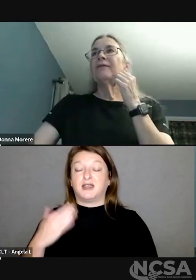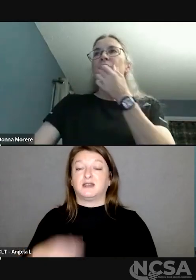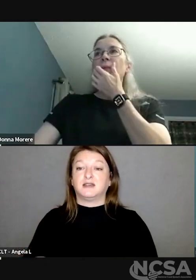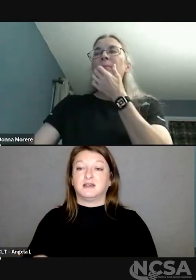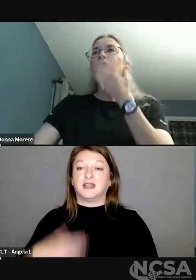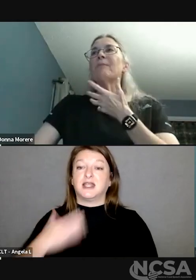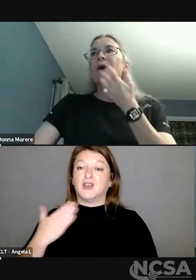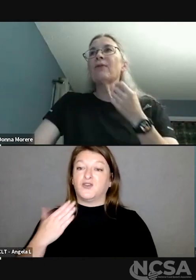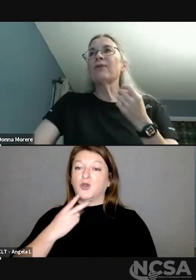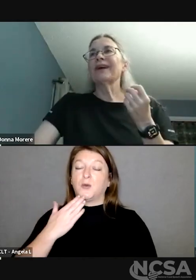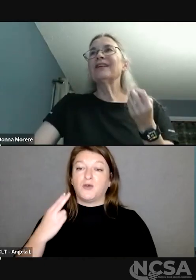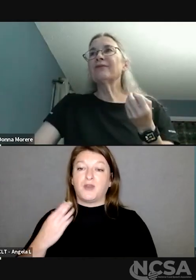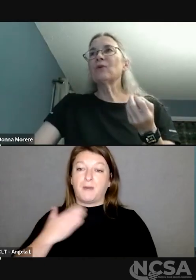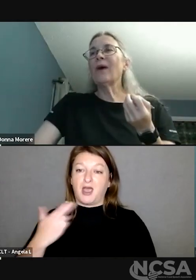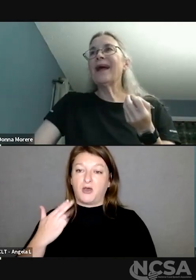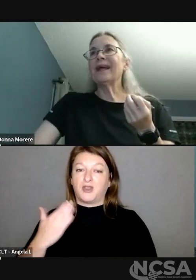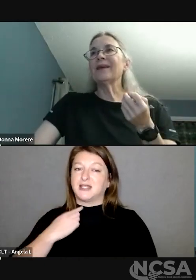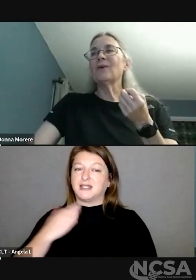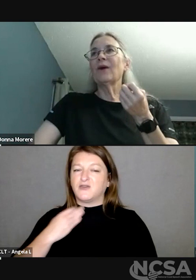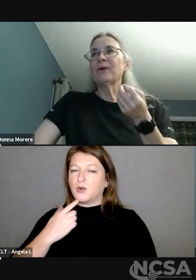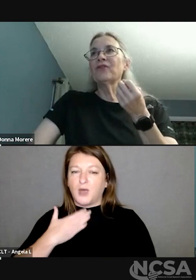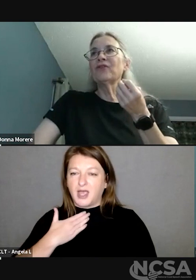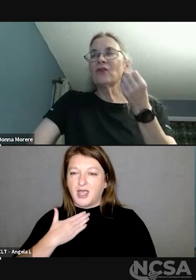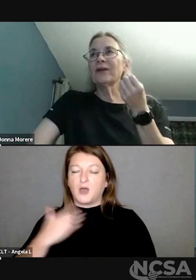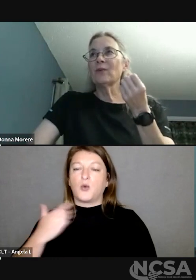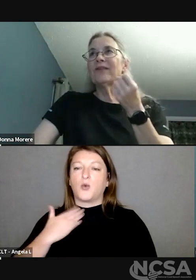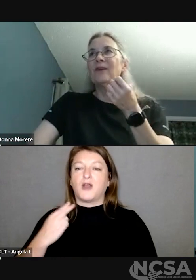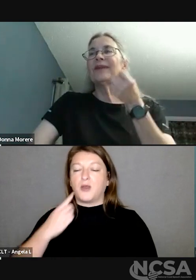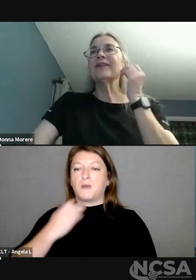if you move the mouth a different way, while the person is trying to read something.